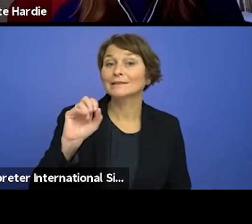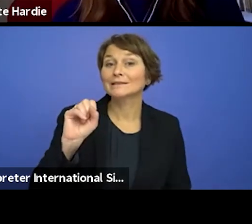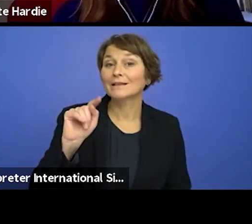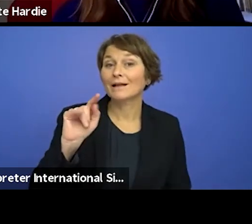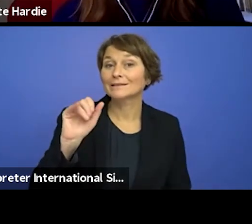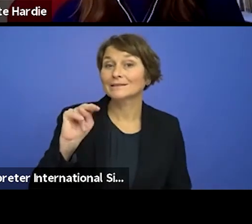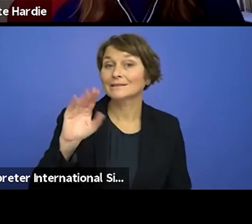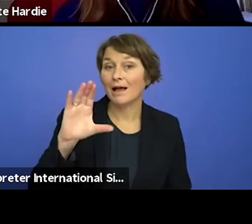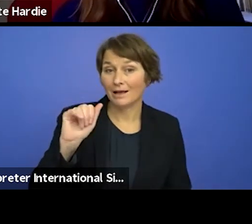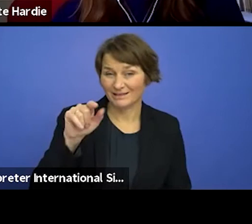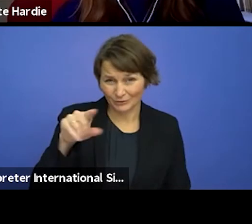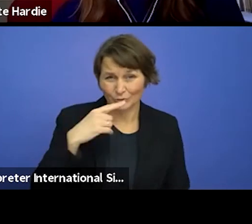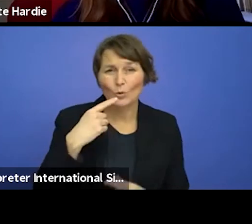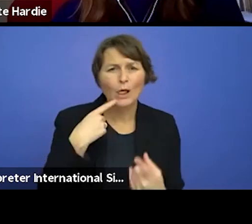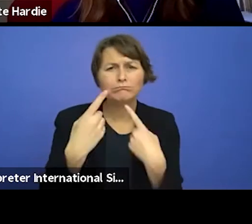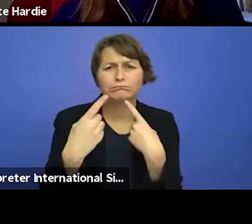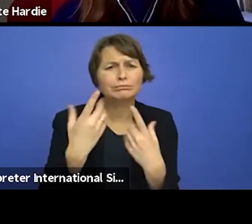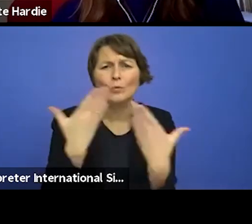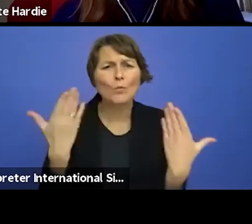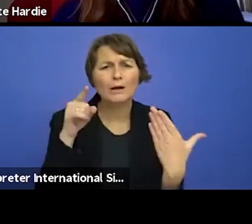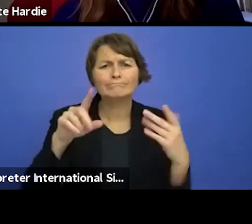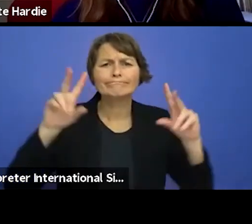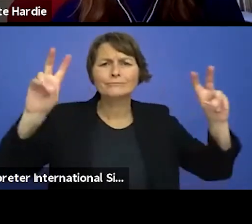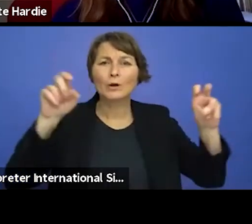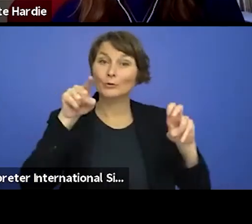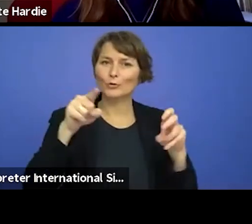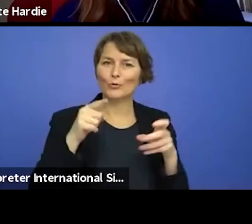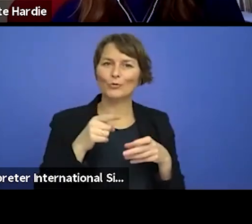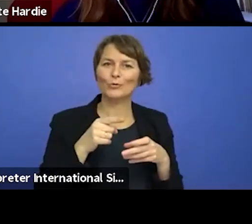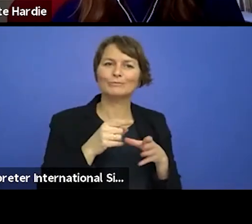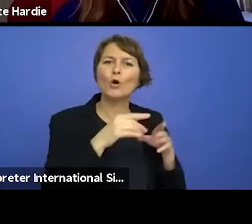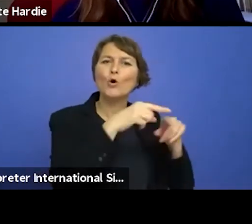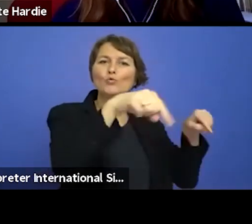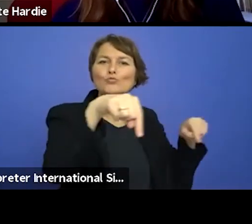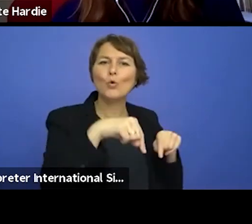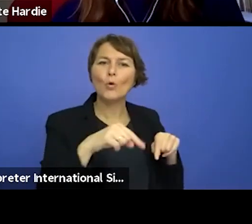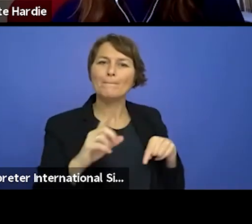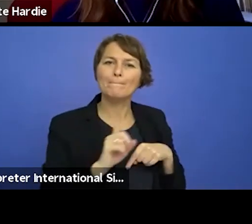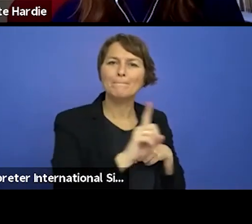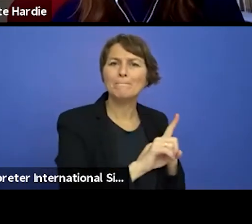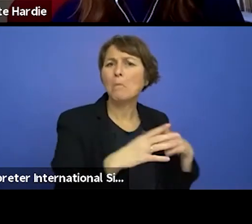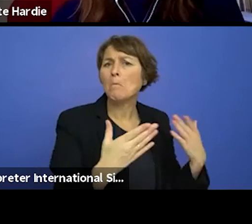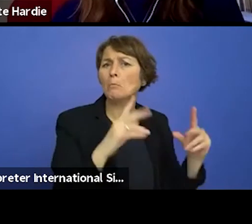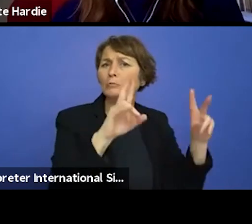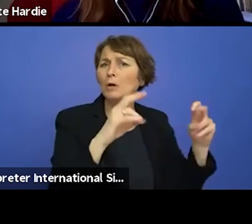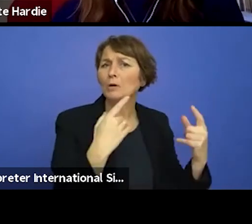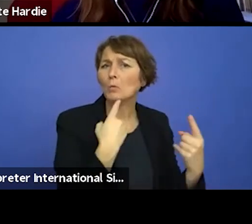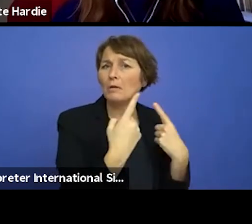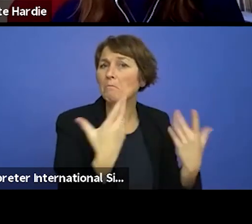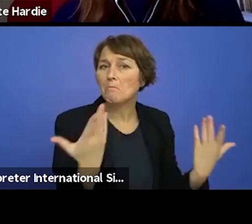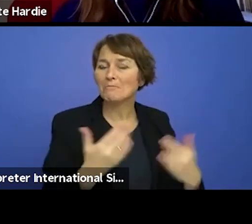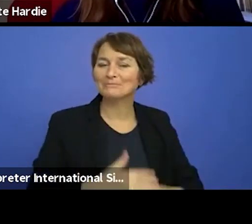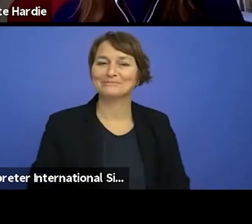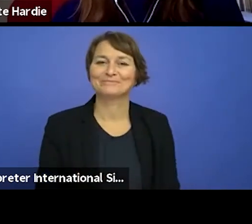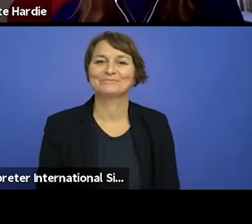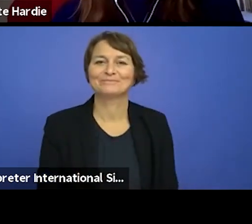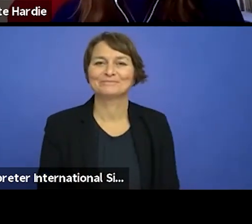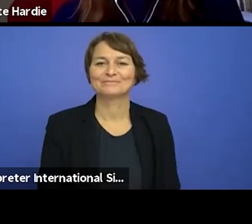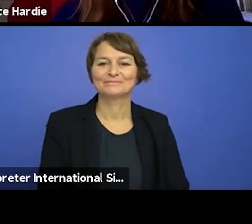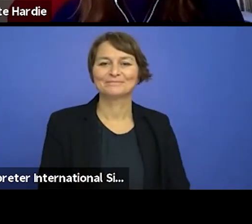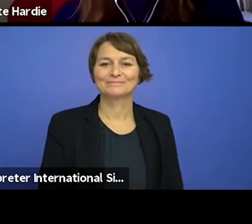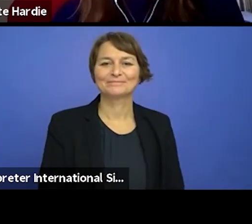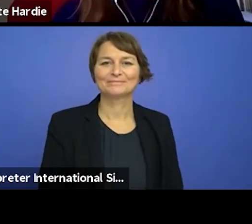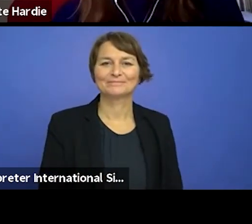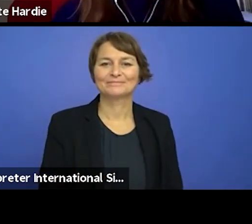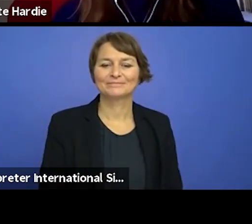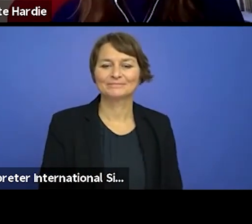when we can go a bit deeper into the discussion. We can't hear you.